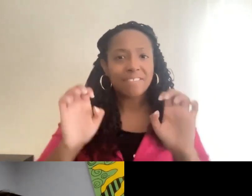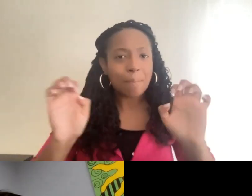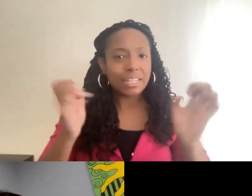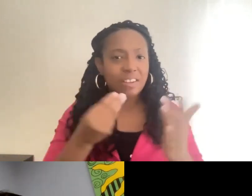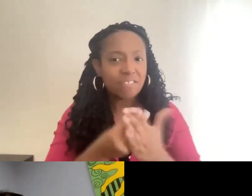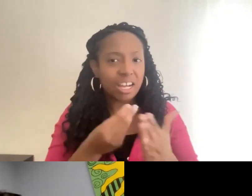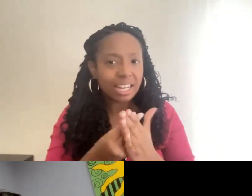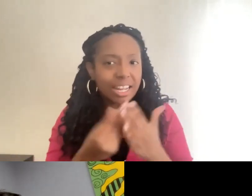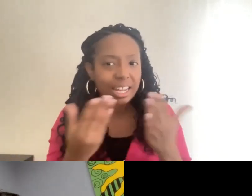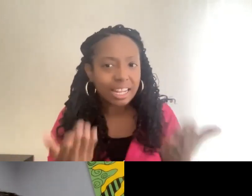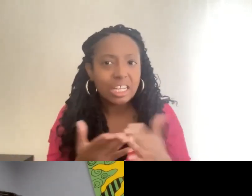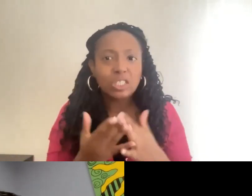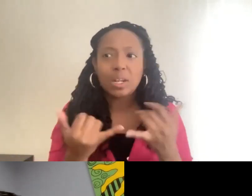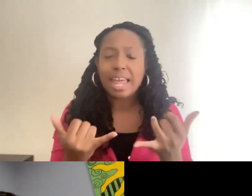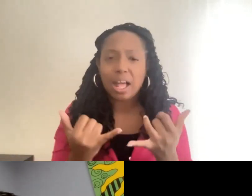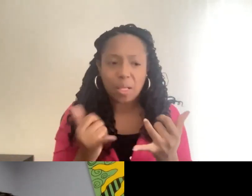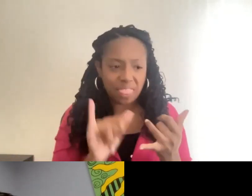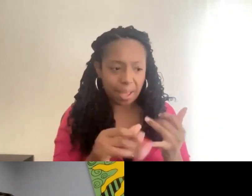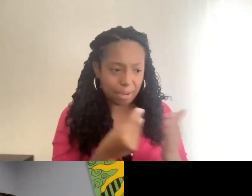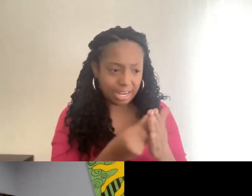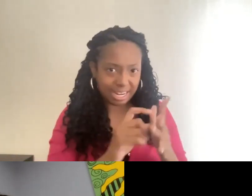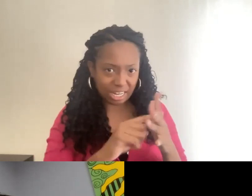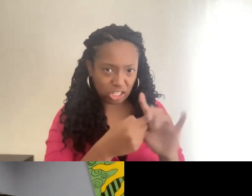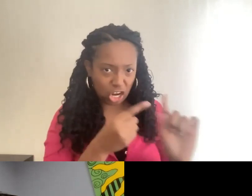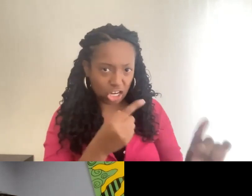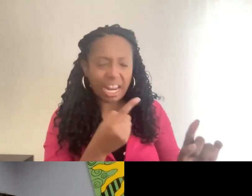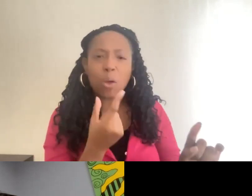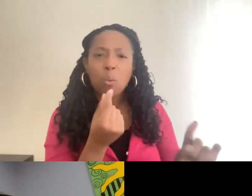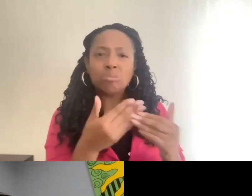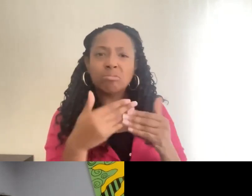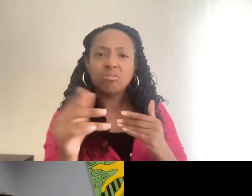now they want to actually do something what's one of those first steps is it kind of a a kind